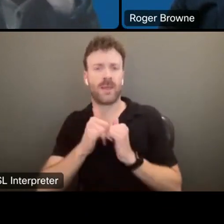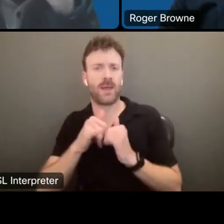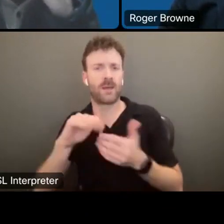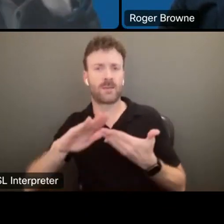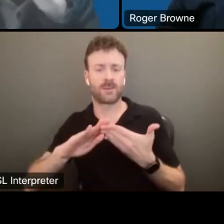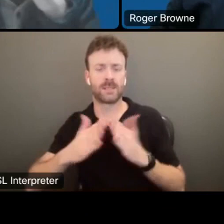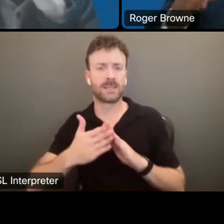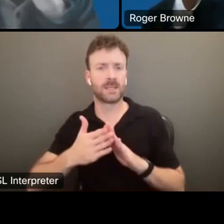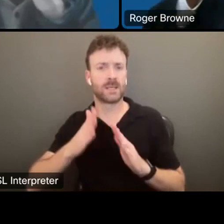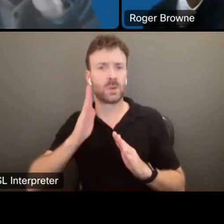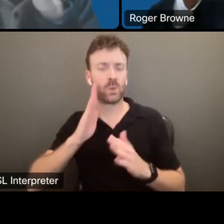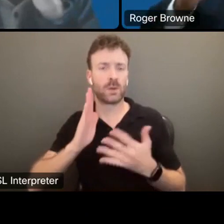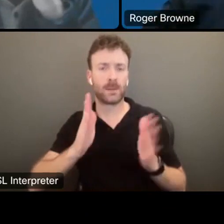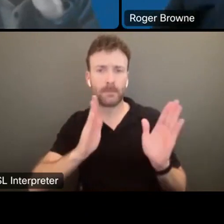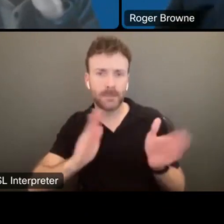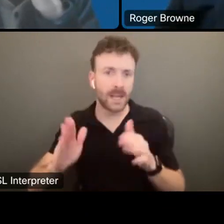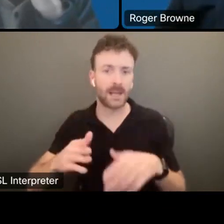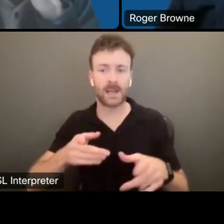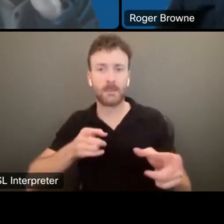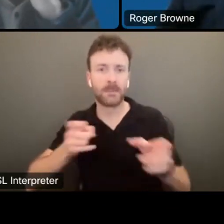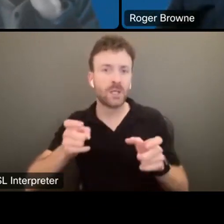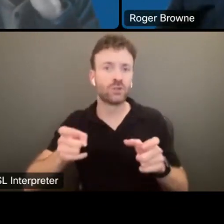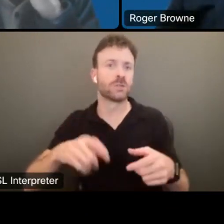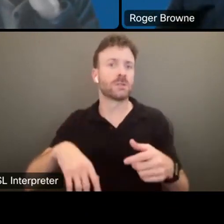and prioritizing the safety around construction zones.